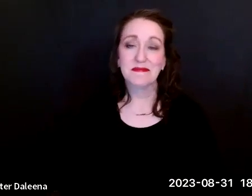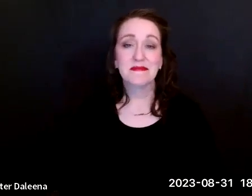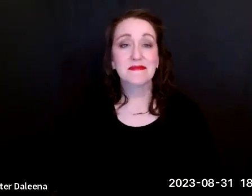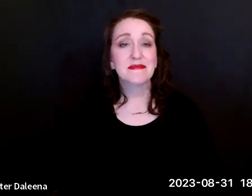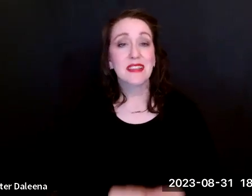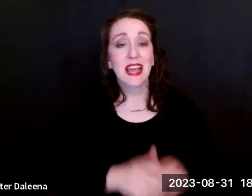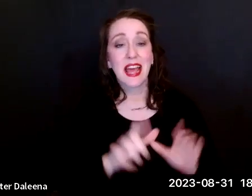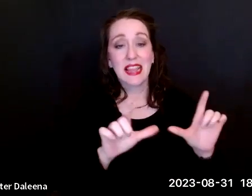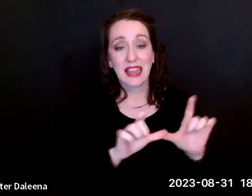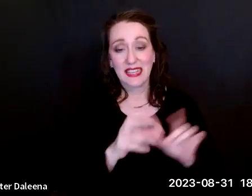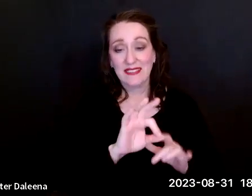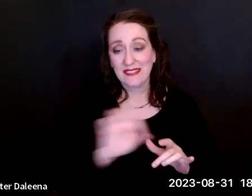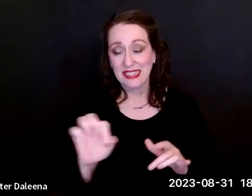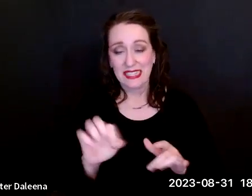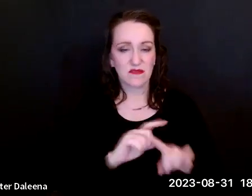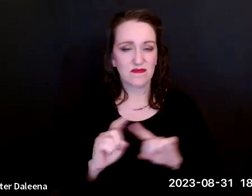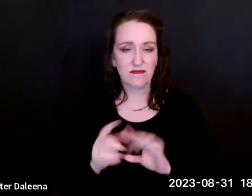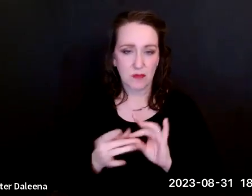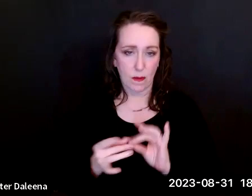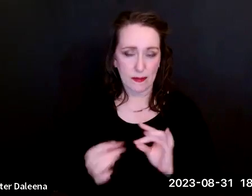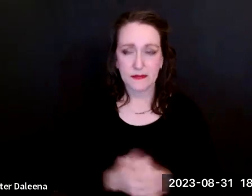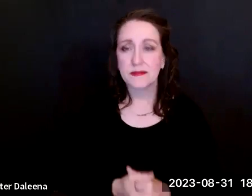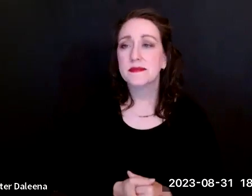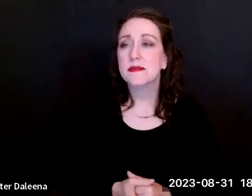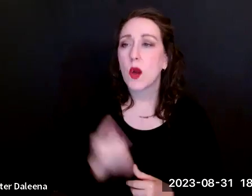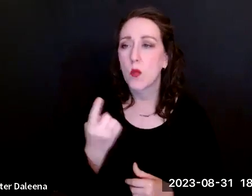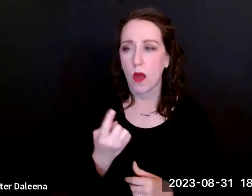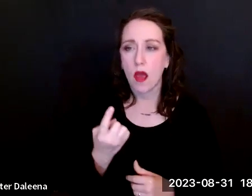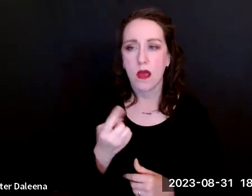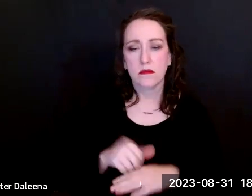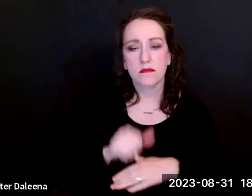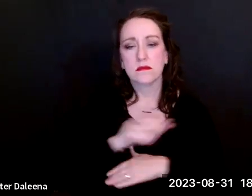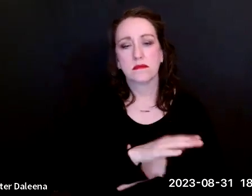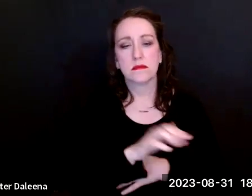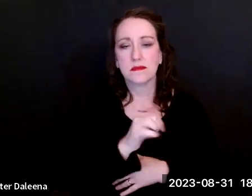fees we heard a couple of different comments one was regarding submitting the incorrect application